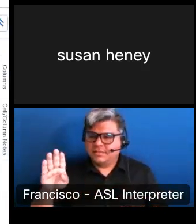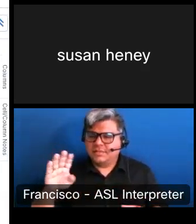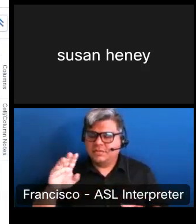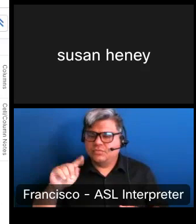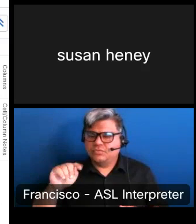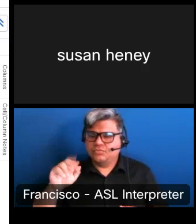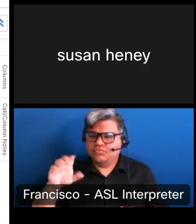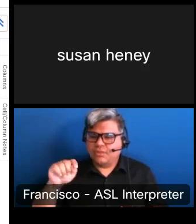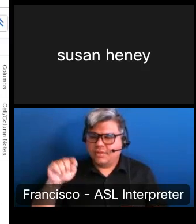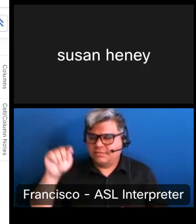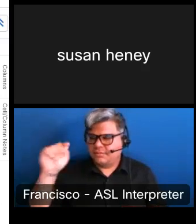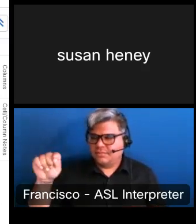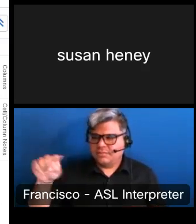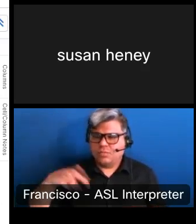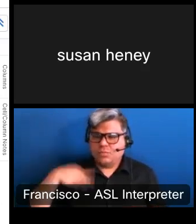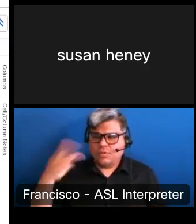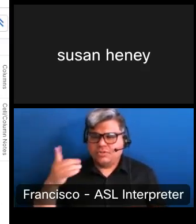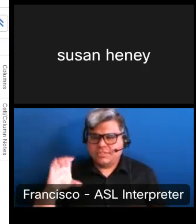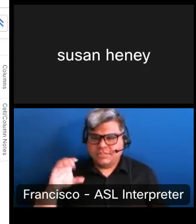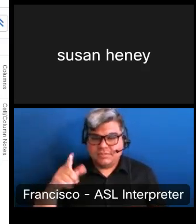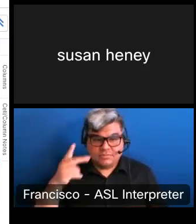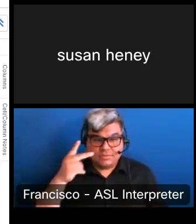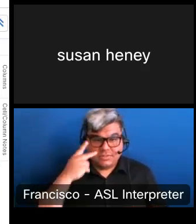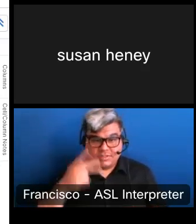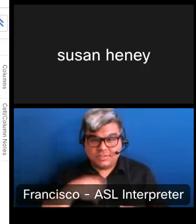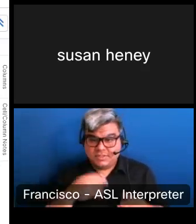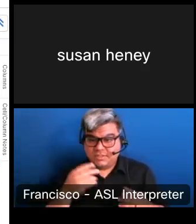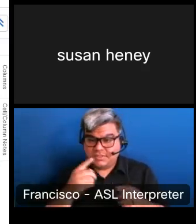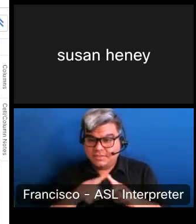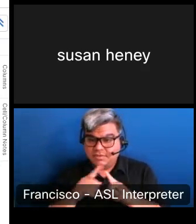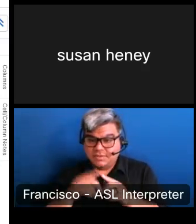of the data points here, and this information is for the separated by the male and the female